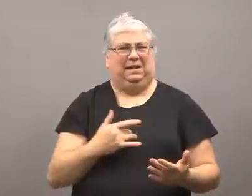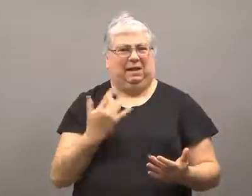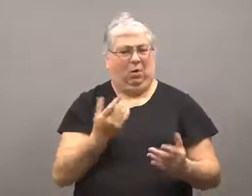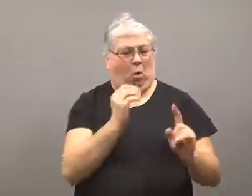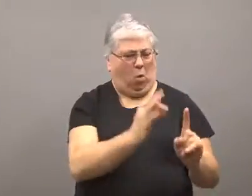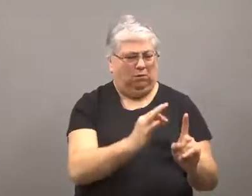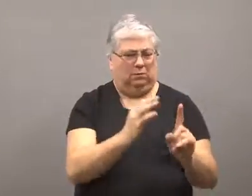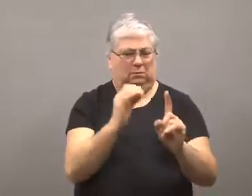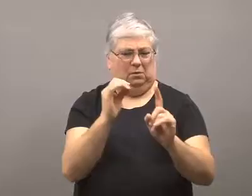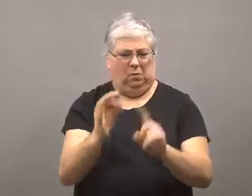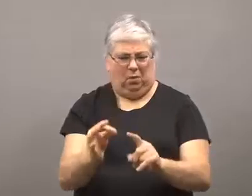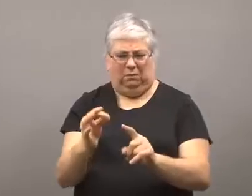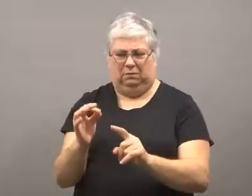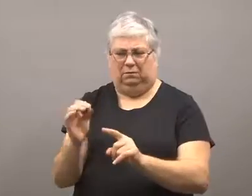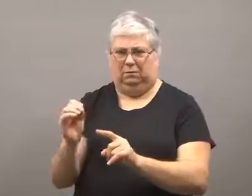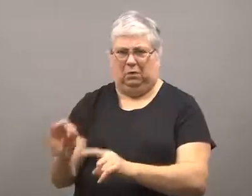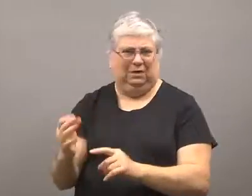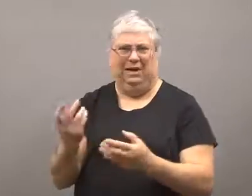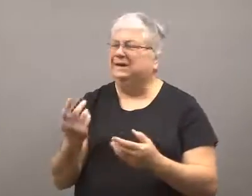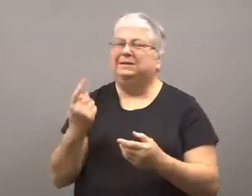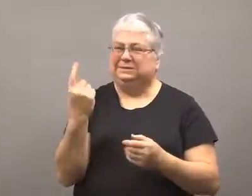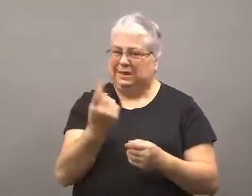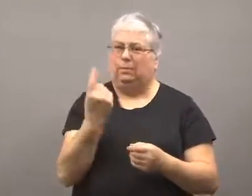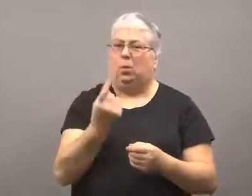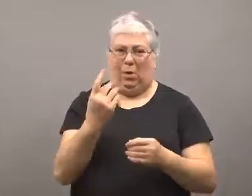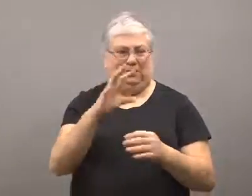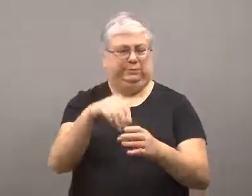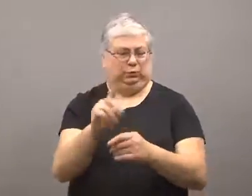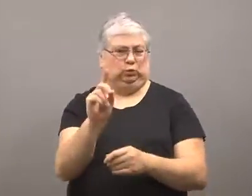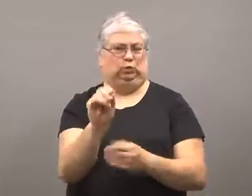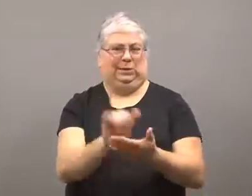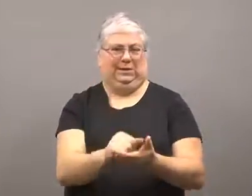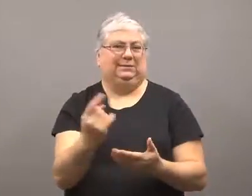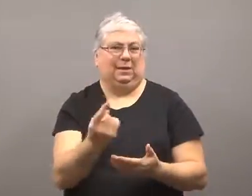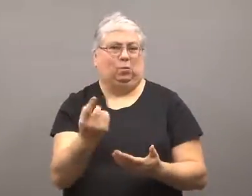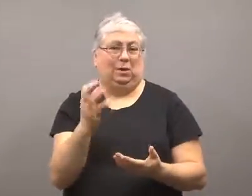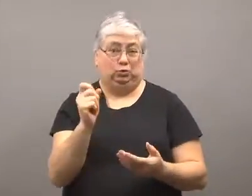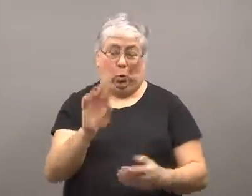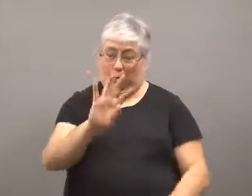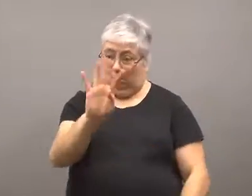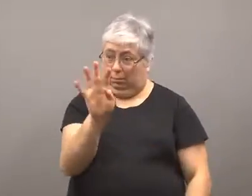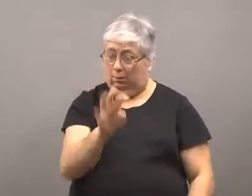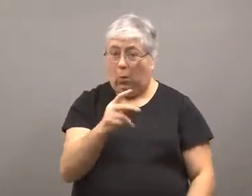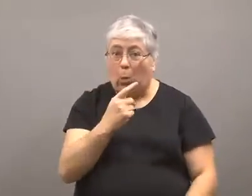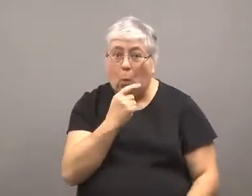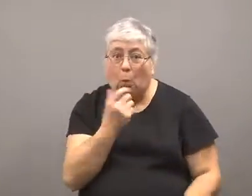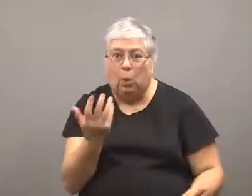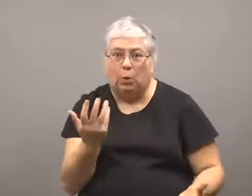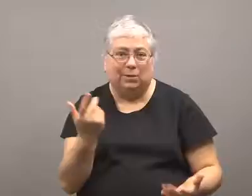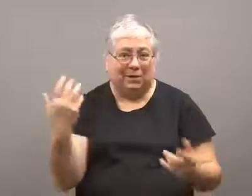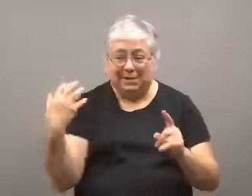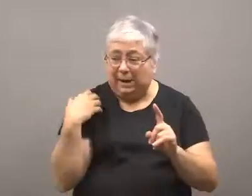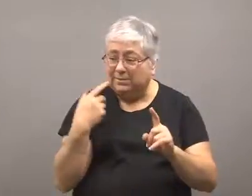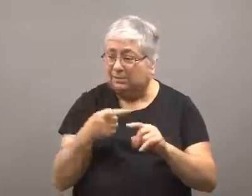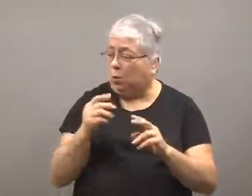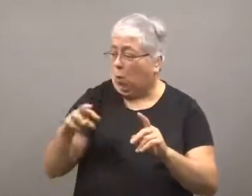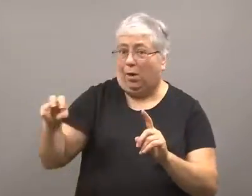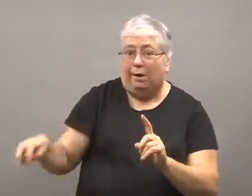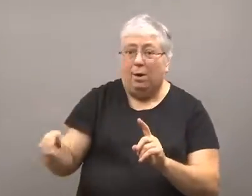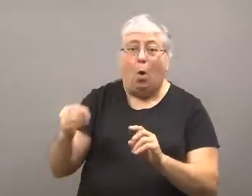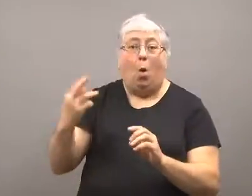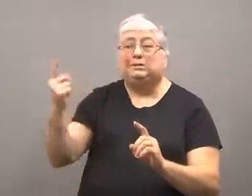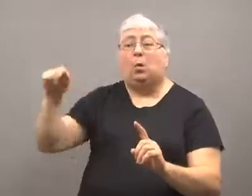and the systematic shut down of systems indicates someone was doing all that.